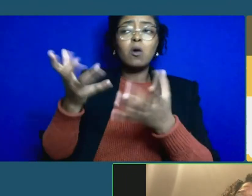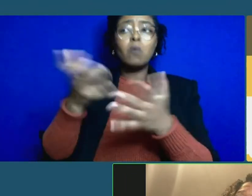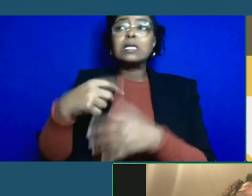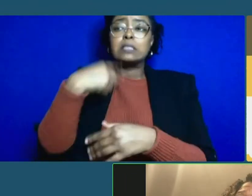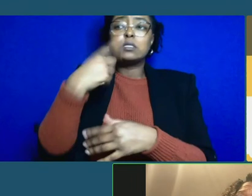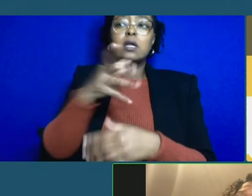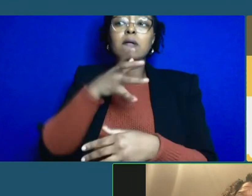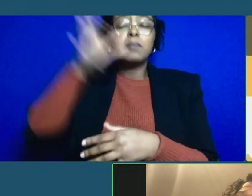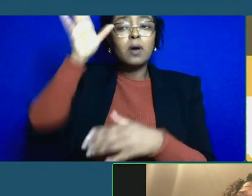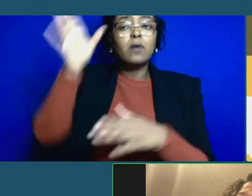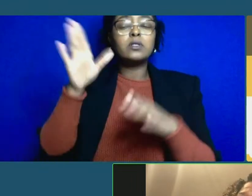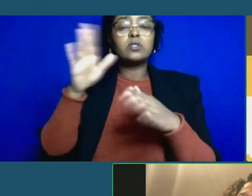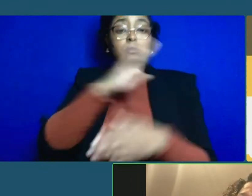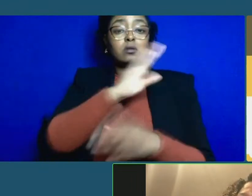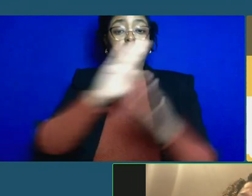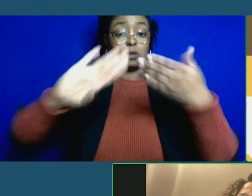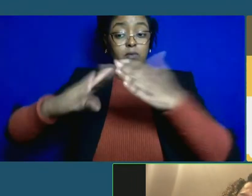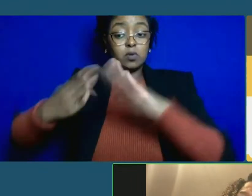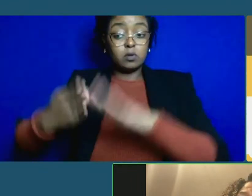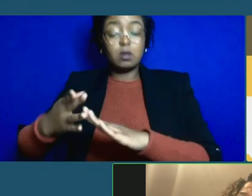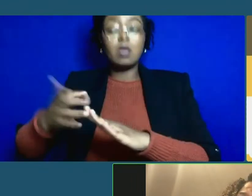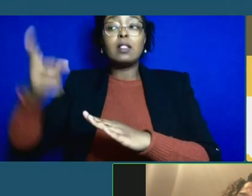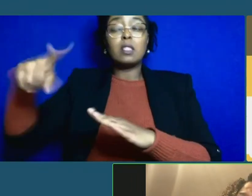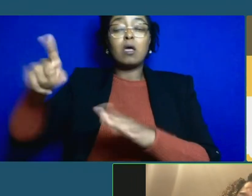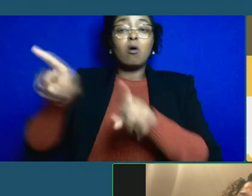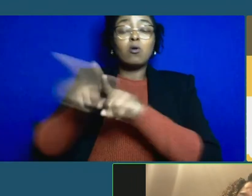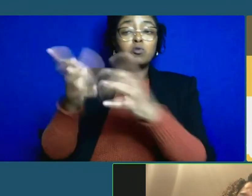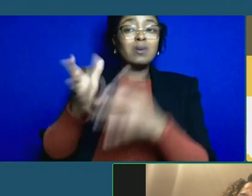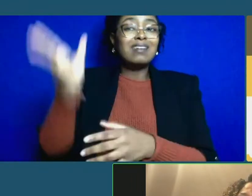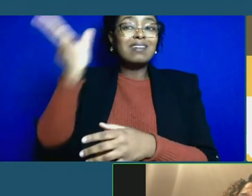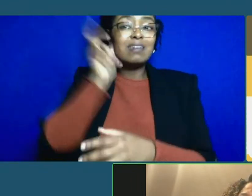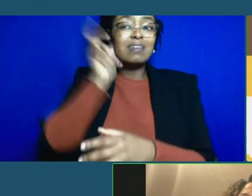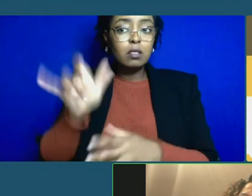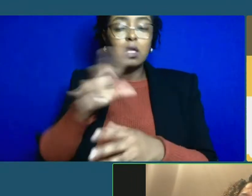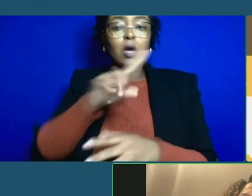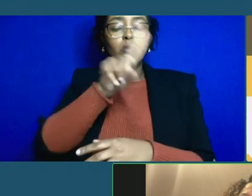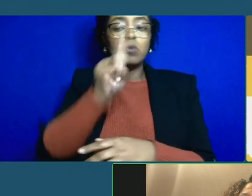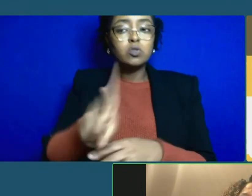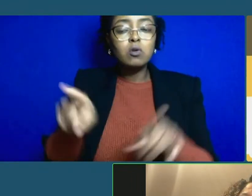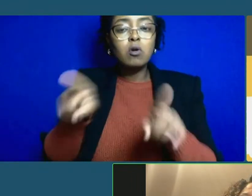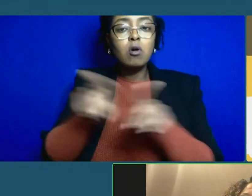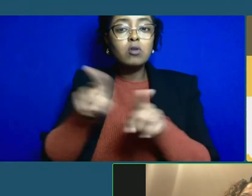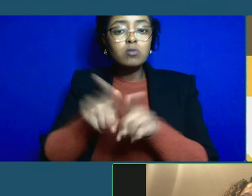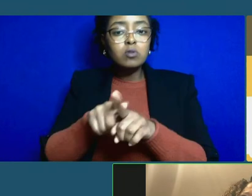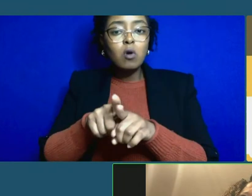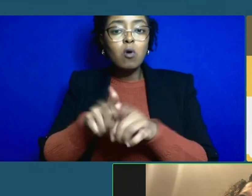don't know which board members are here. But I did want to say to our parent community. They